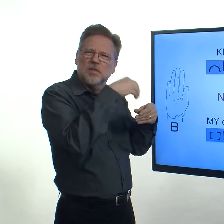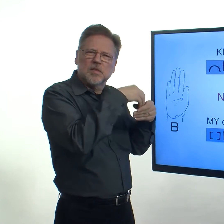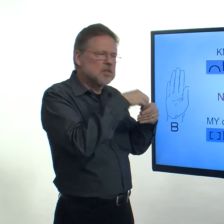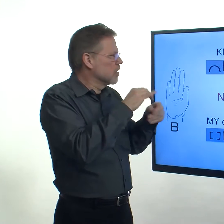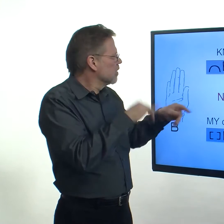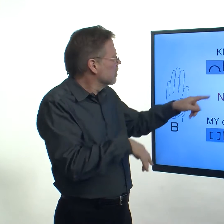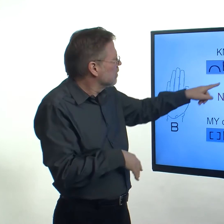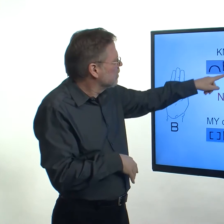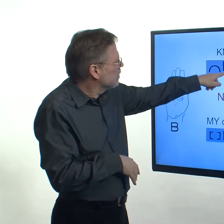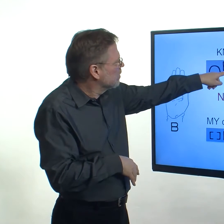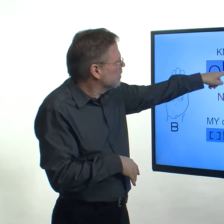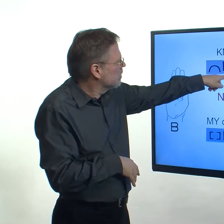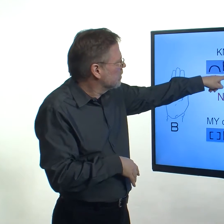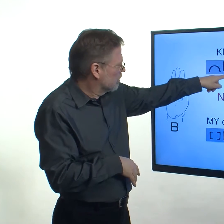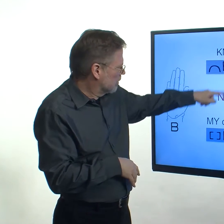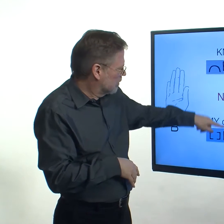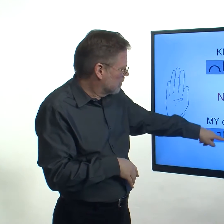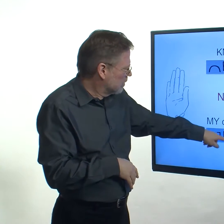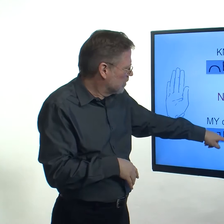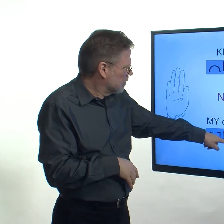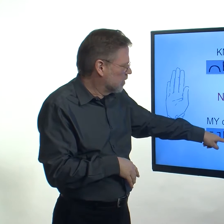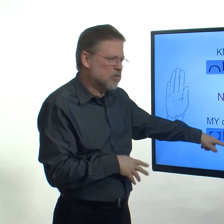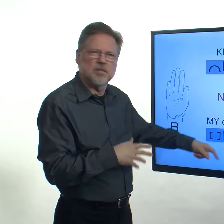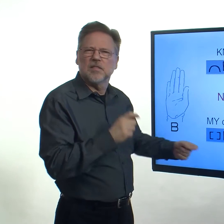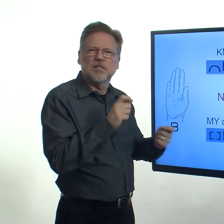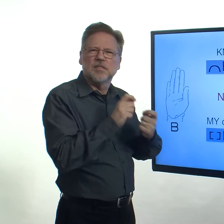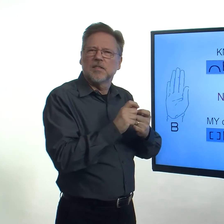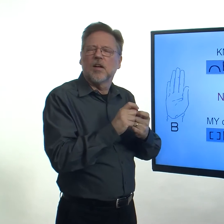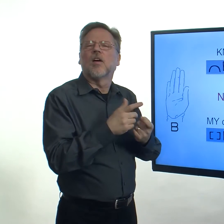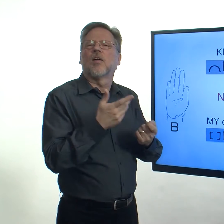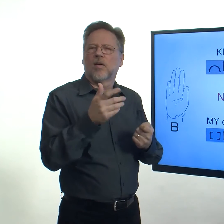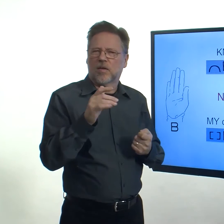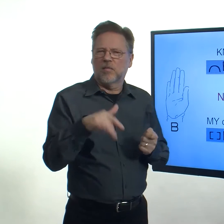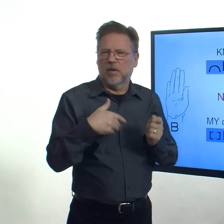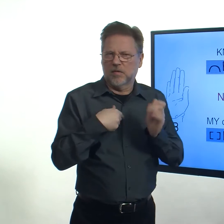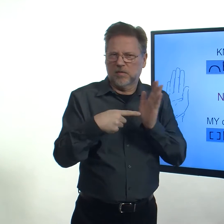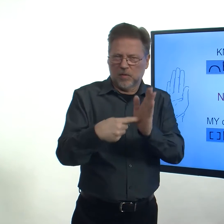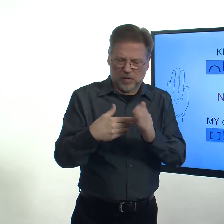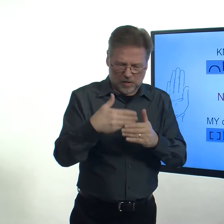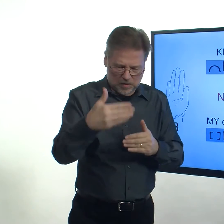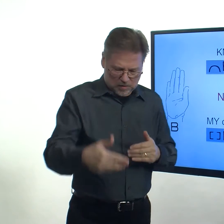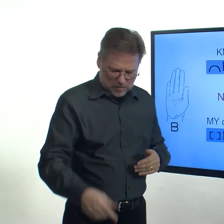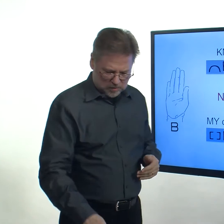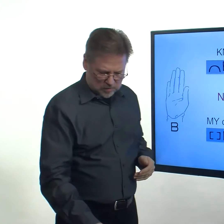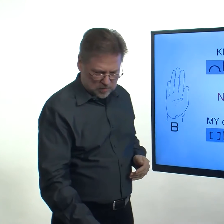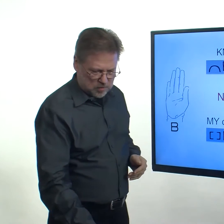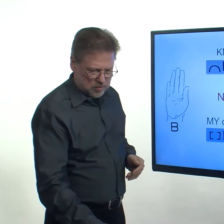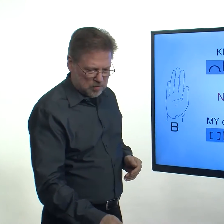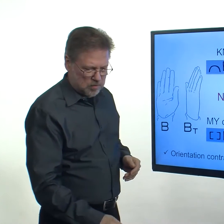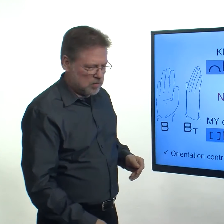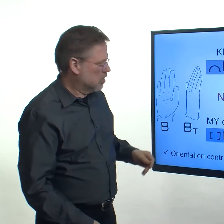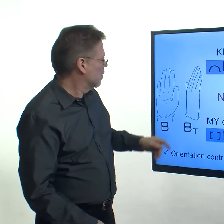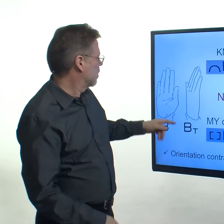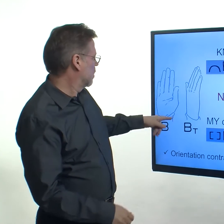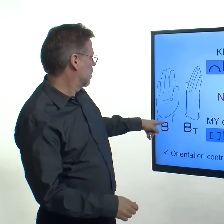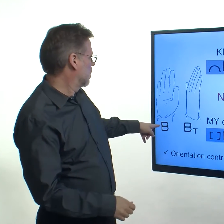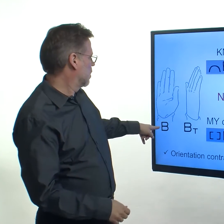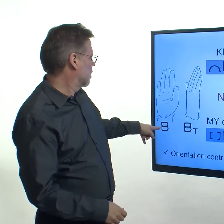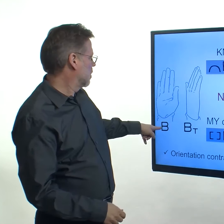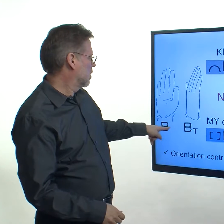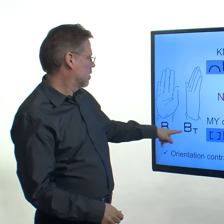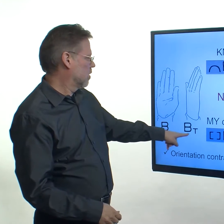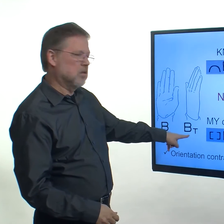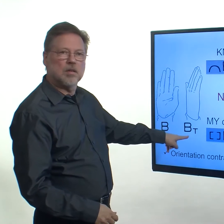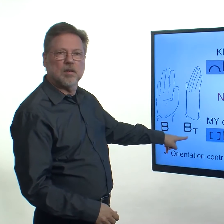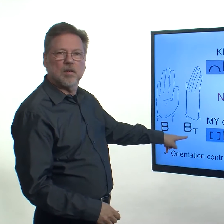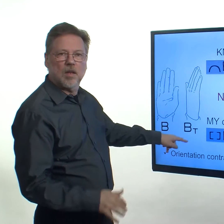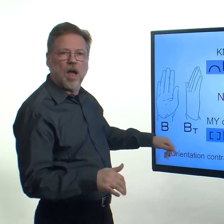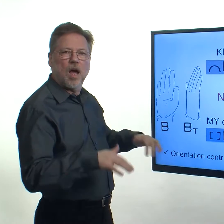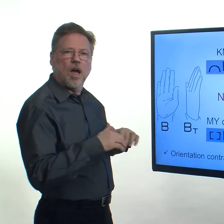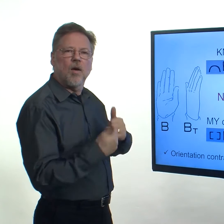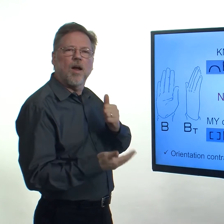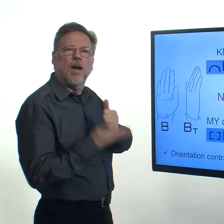inside these two notations. I’ll show you what exactly this is next. This subscript